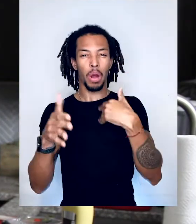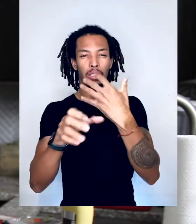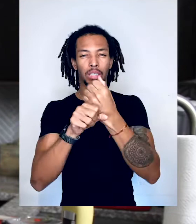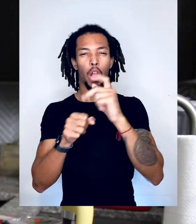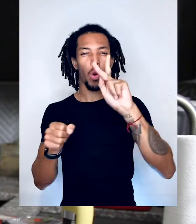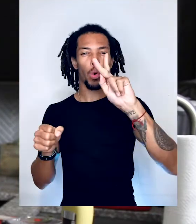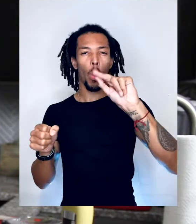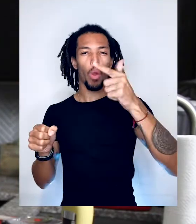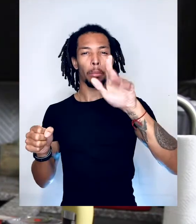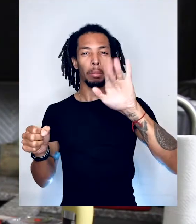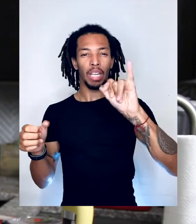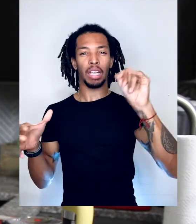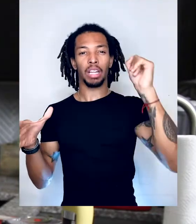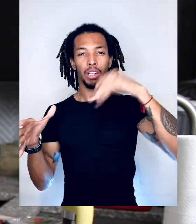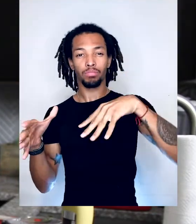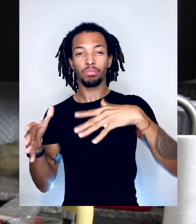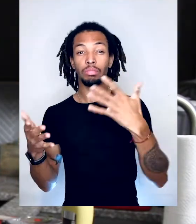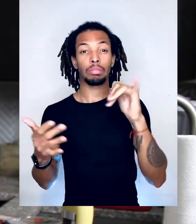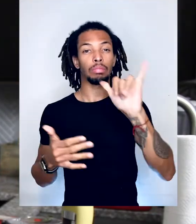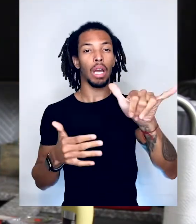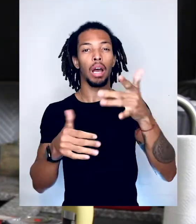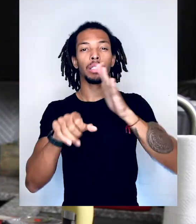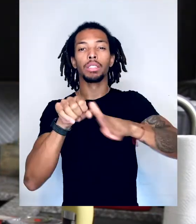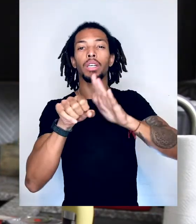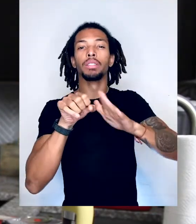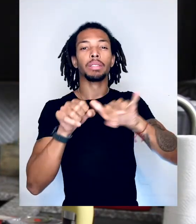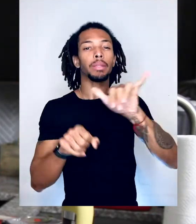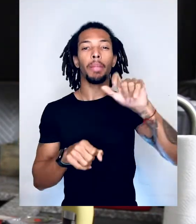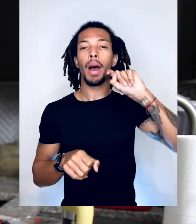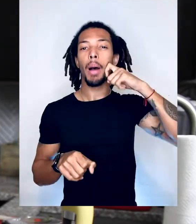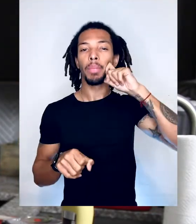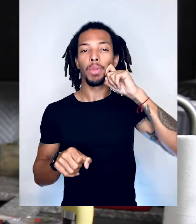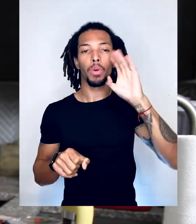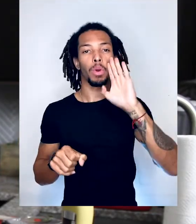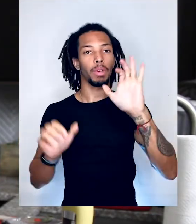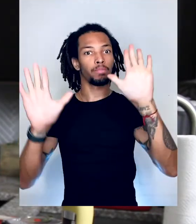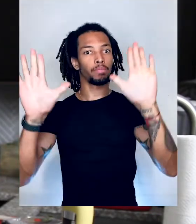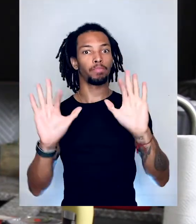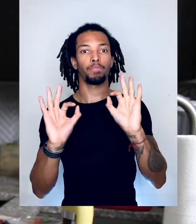and that sliced just like the apple would be really nice. And it's good by itself or or as